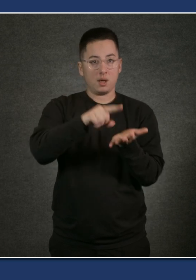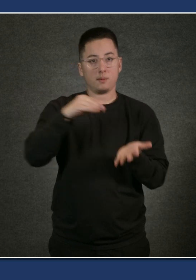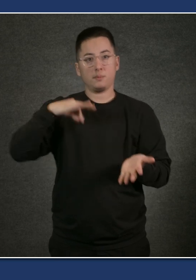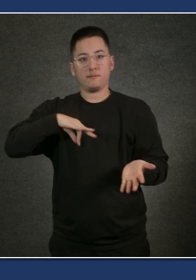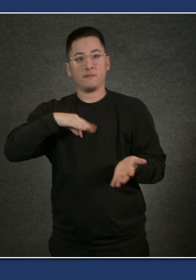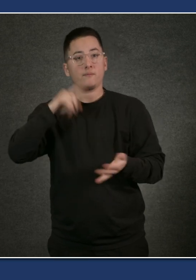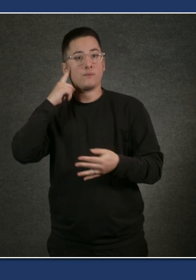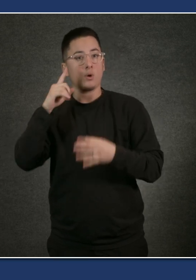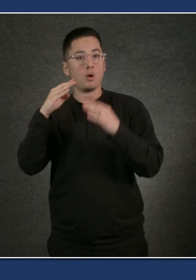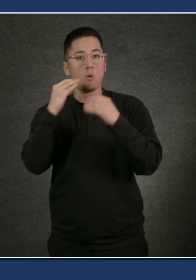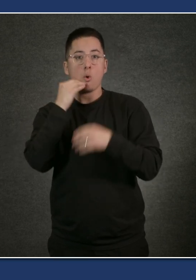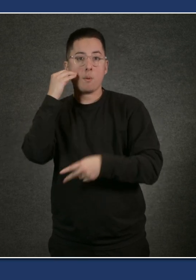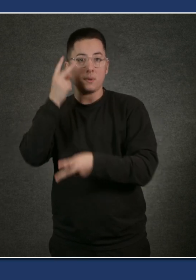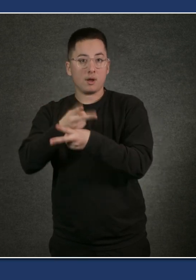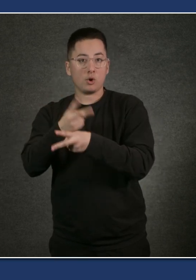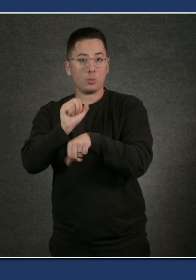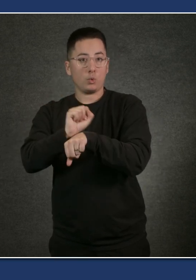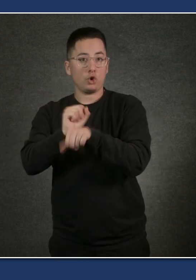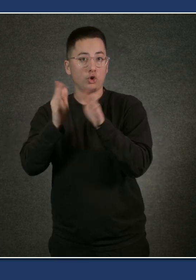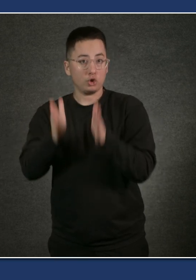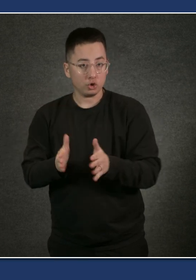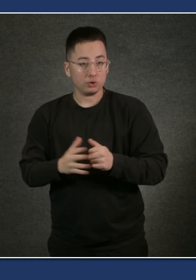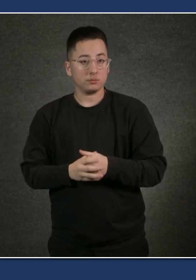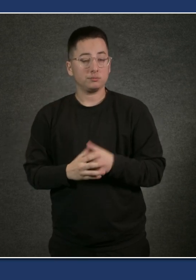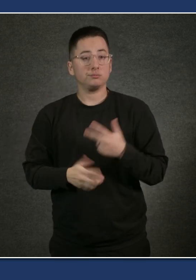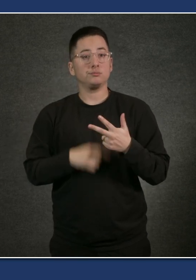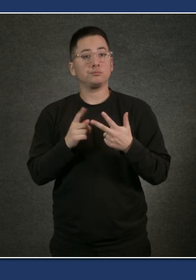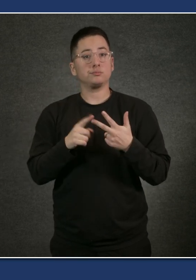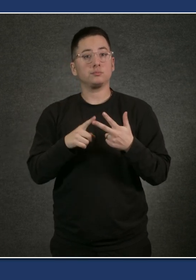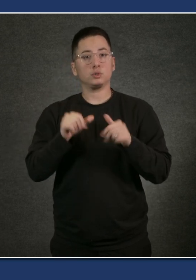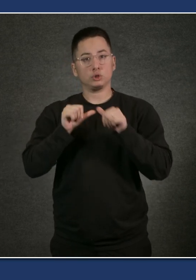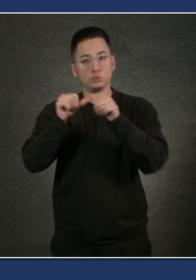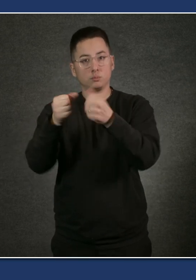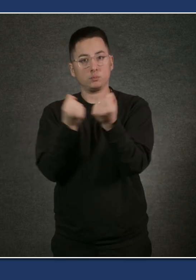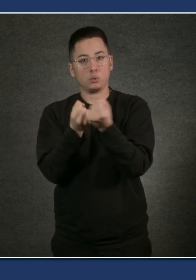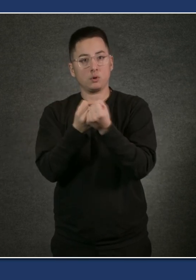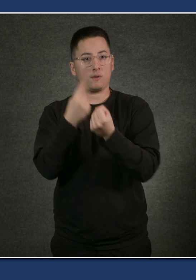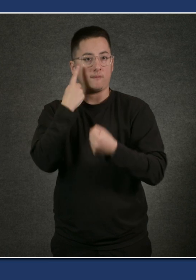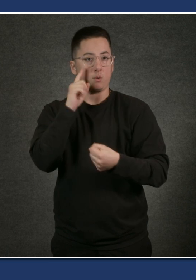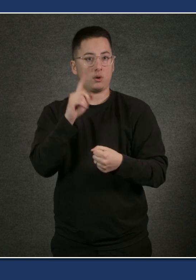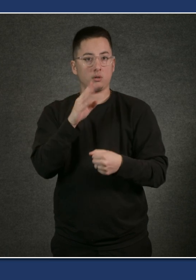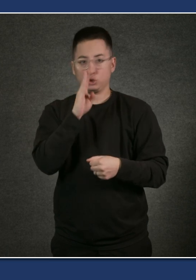living with disabilities. Enhance wages and benefits for home care workers.